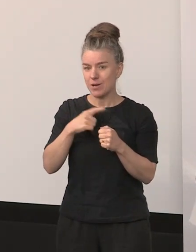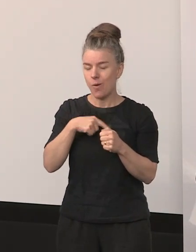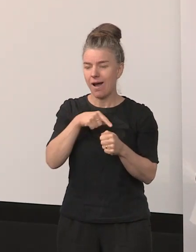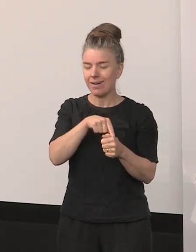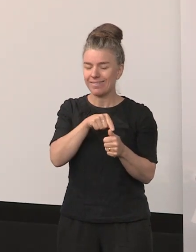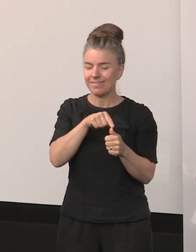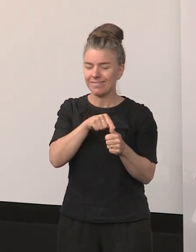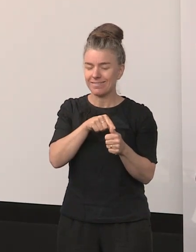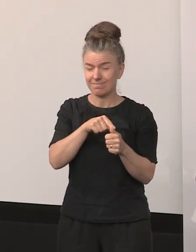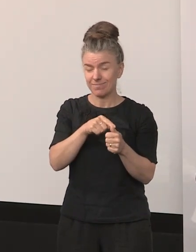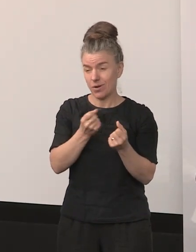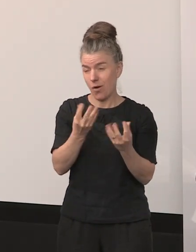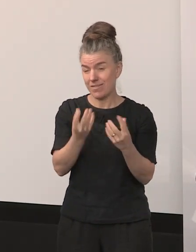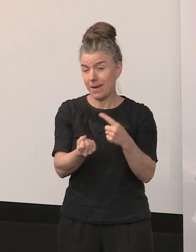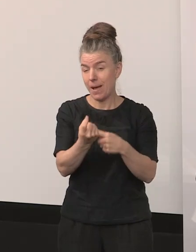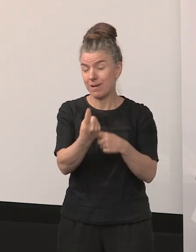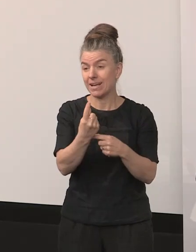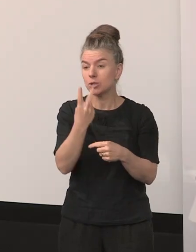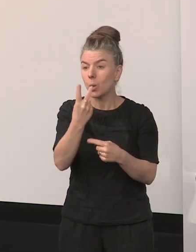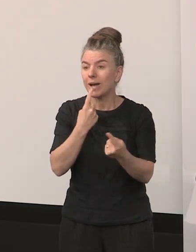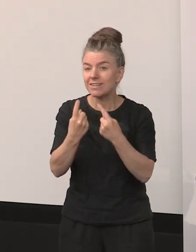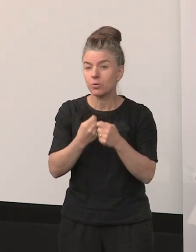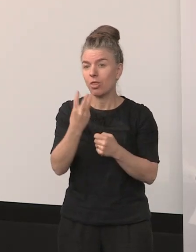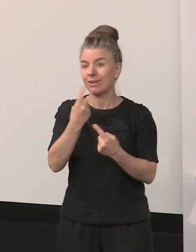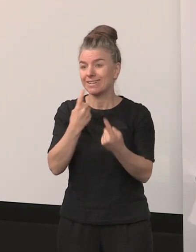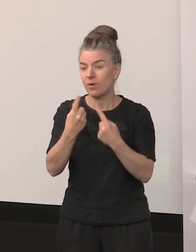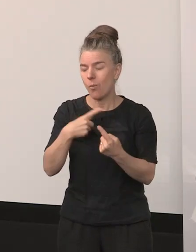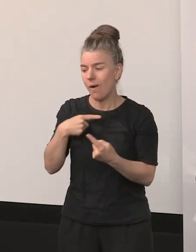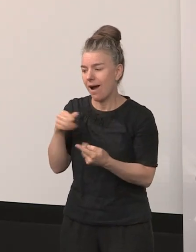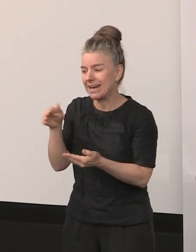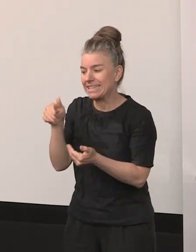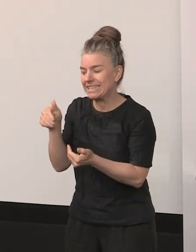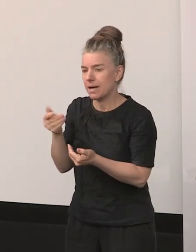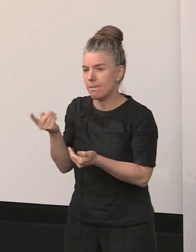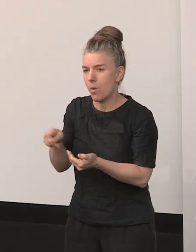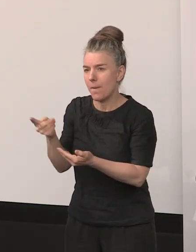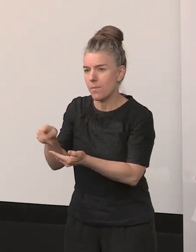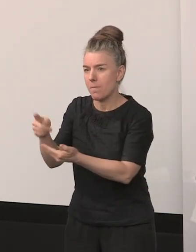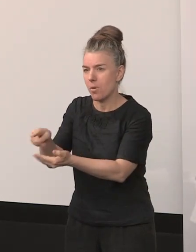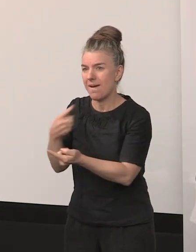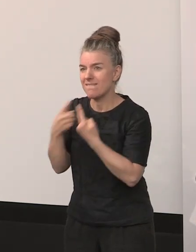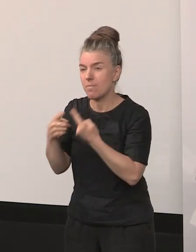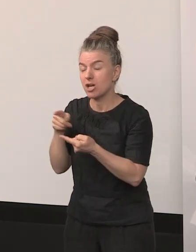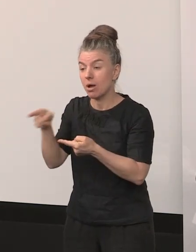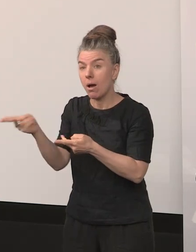of our most experienced ones in the country - this is very common, and this is why they do the follow-up interviews,